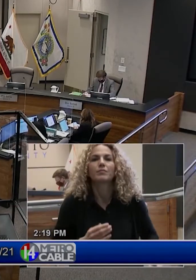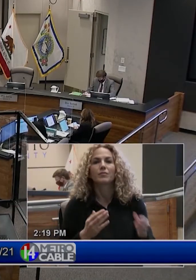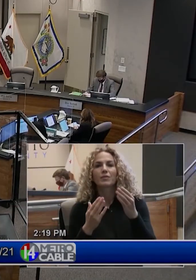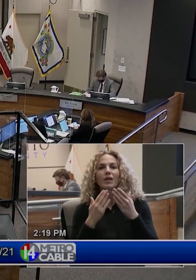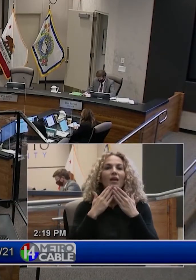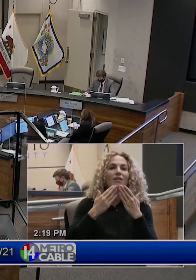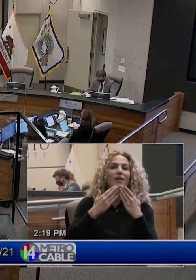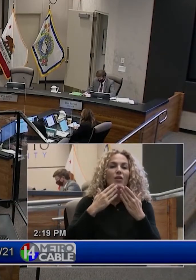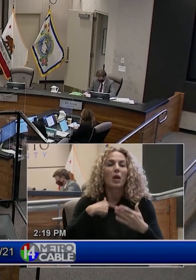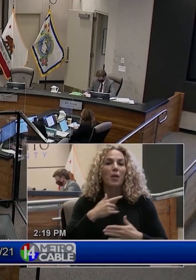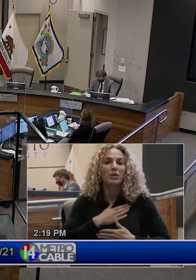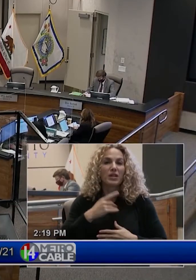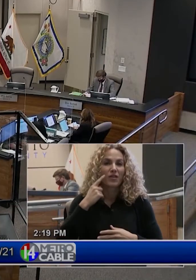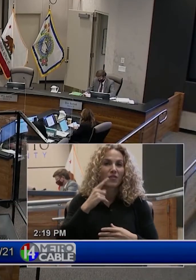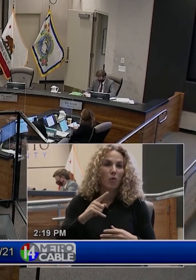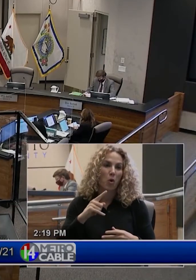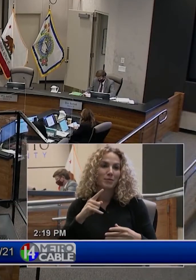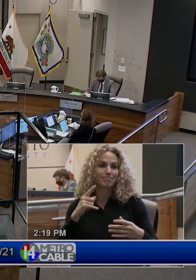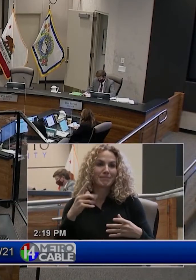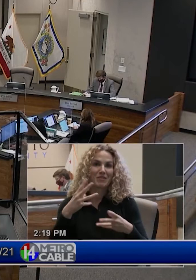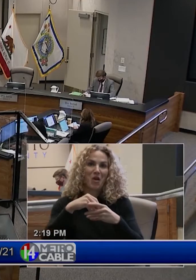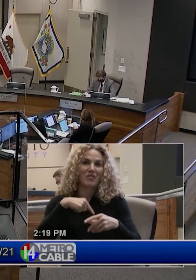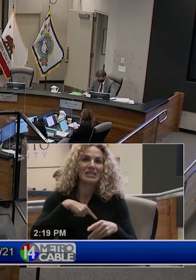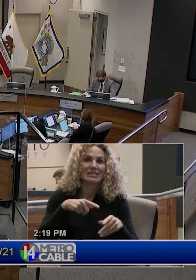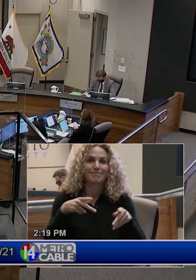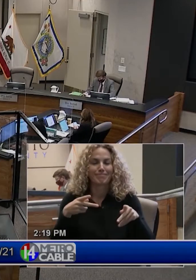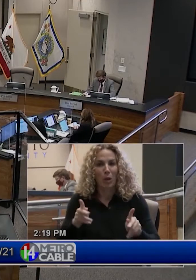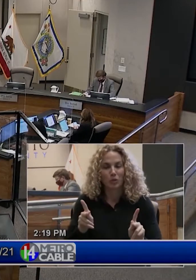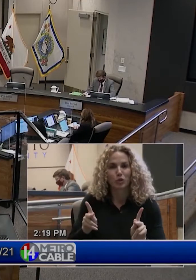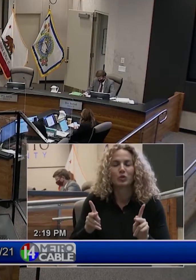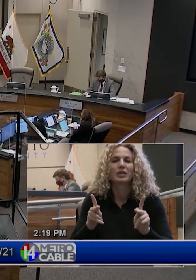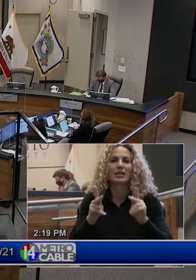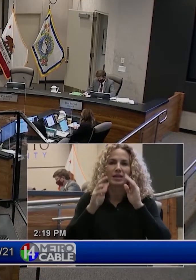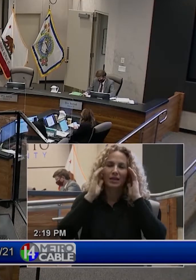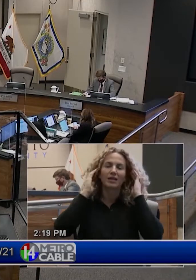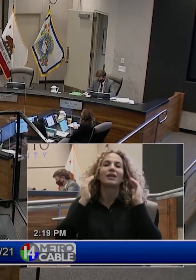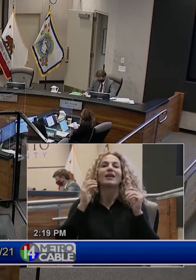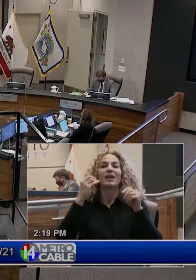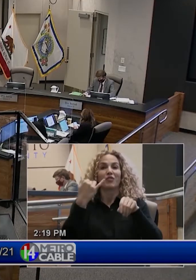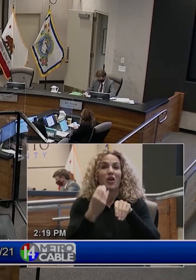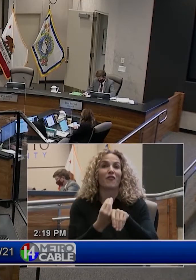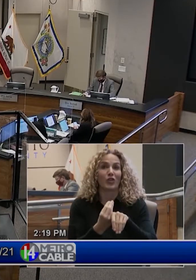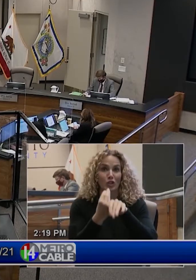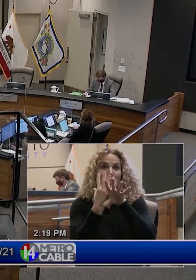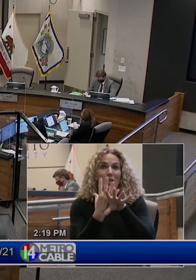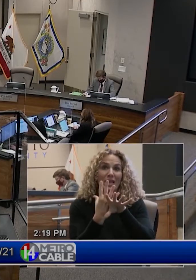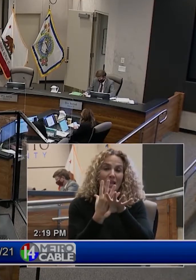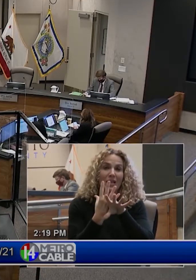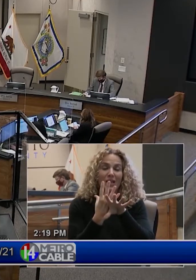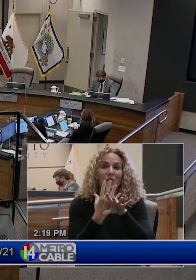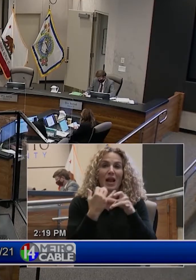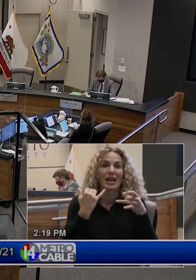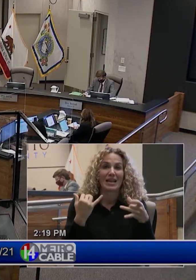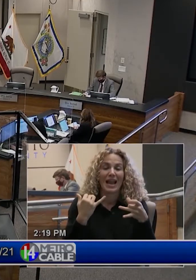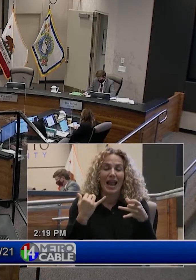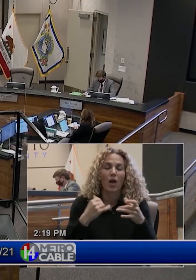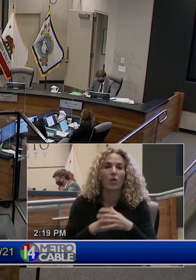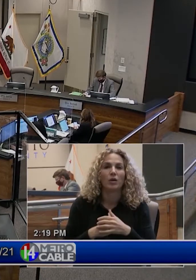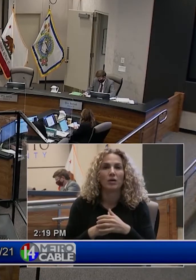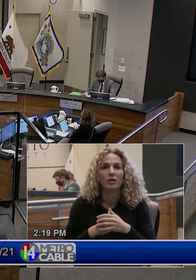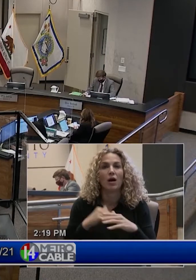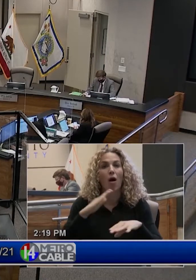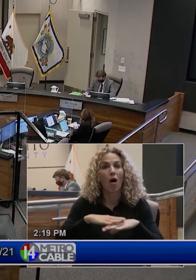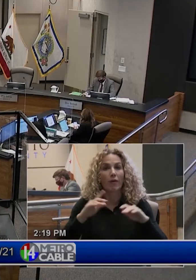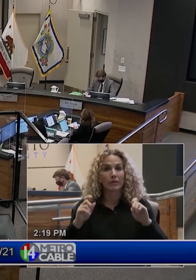THANK YOU, MR. YOKUM FOR THIS OPPORTUNITY TO APPEAR VIRTUALLY